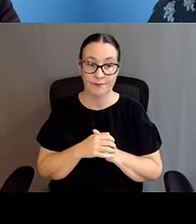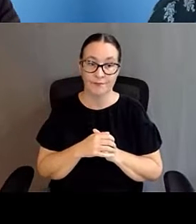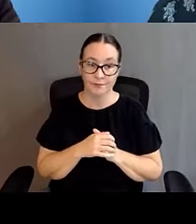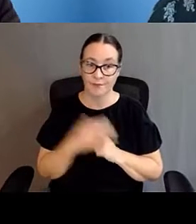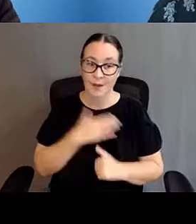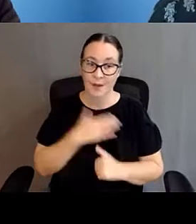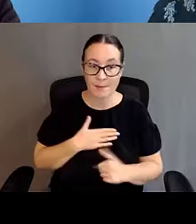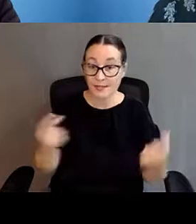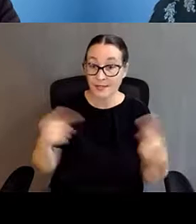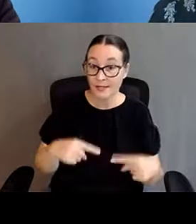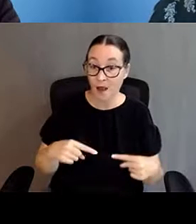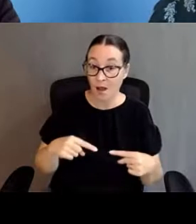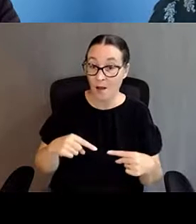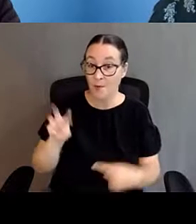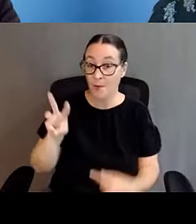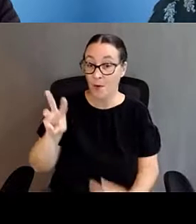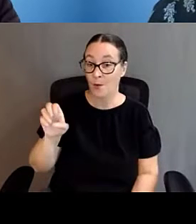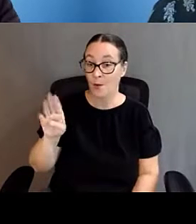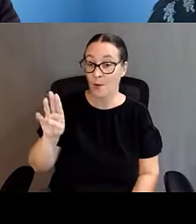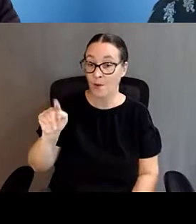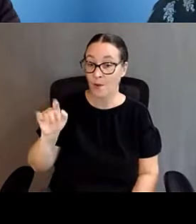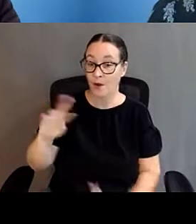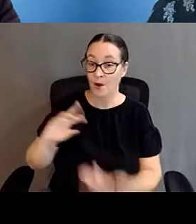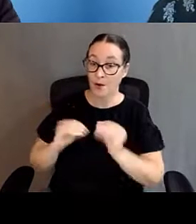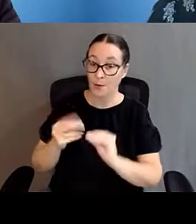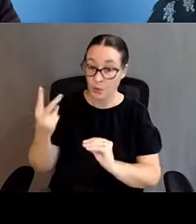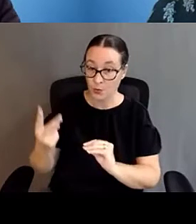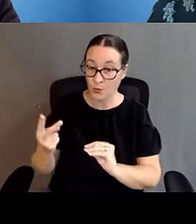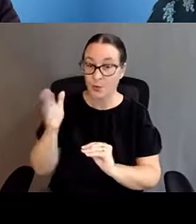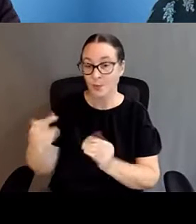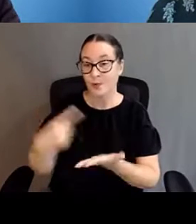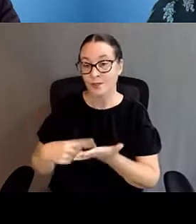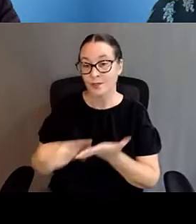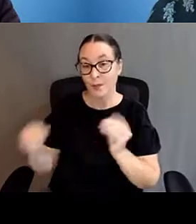when we can hopefully get to some additional topics. So thank you so much.